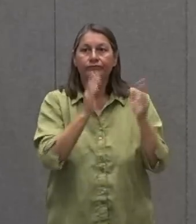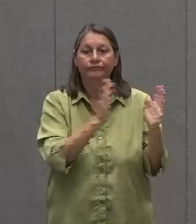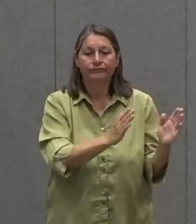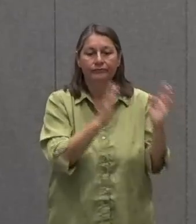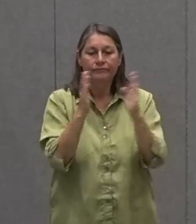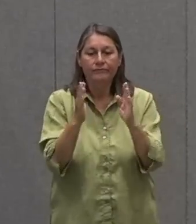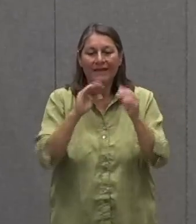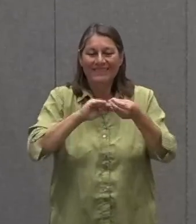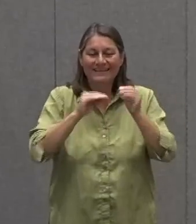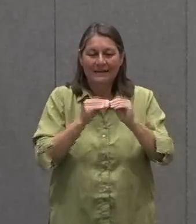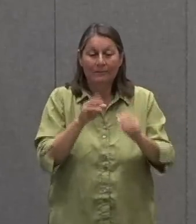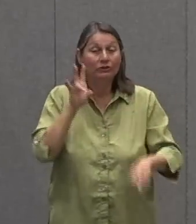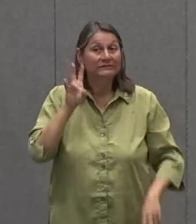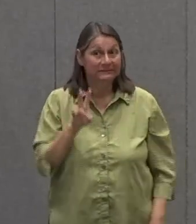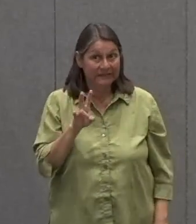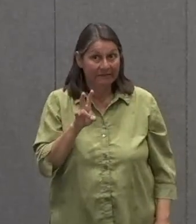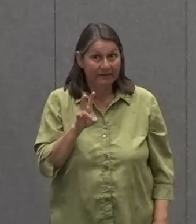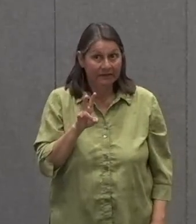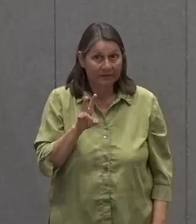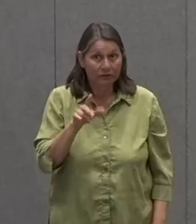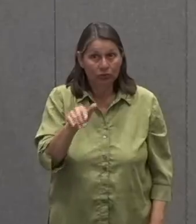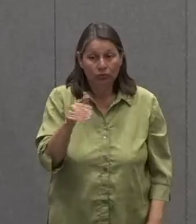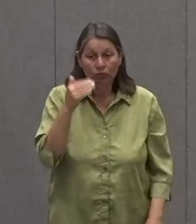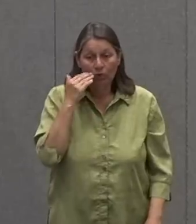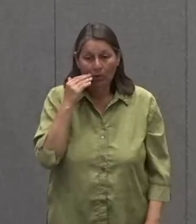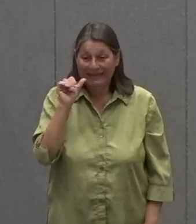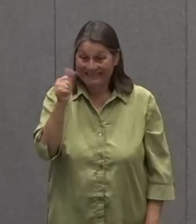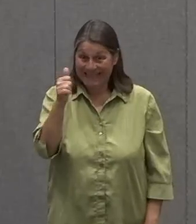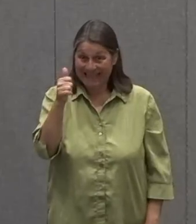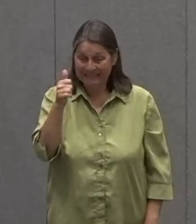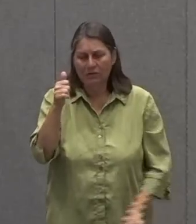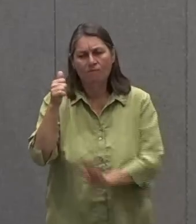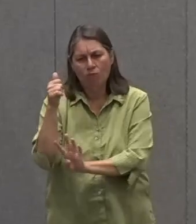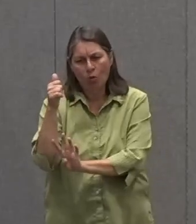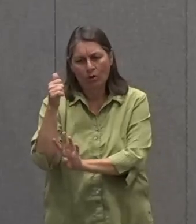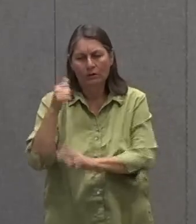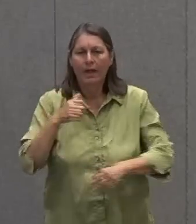Well, we know we have four tens. How many ones do we have?